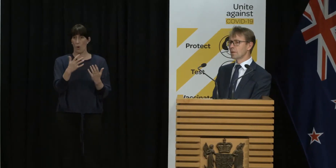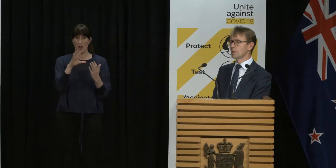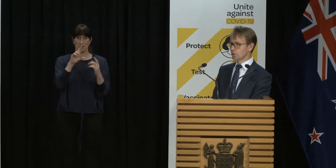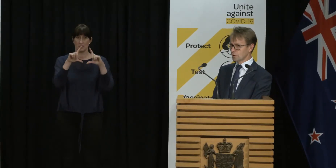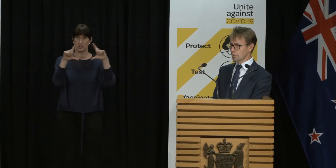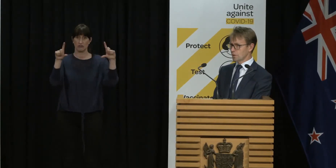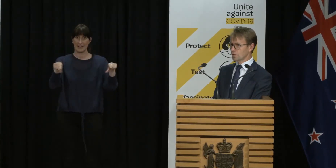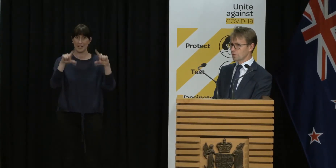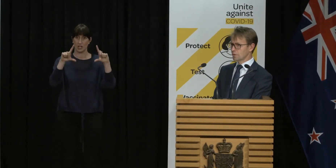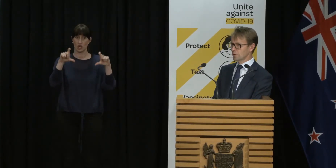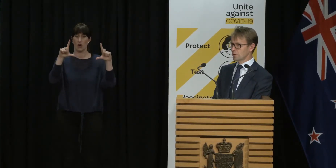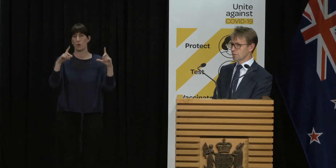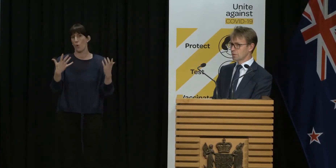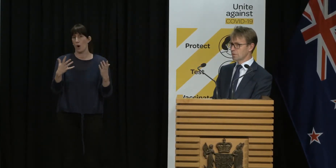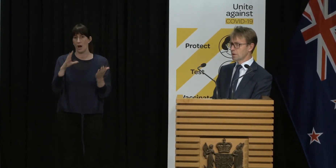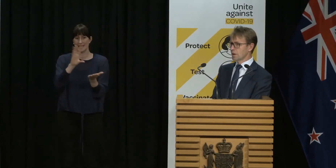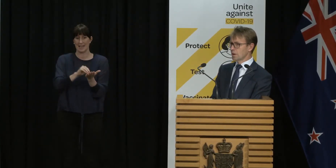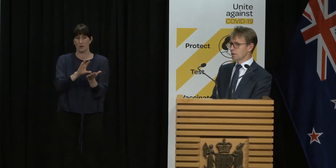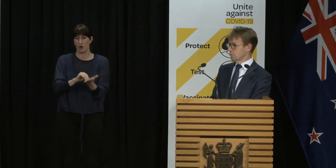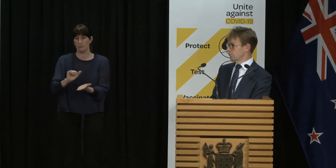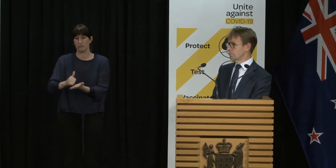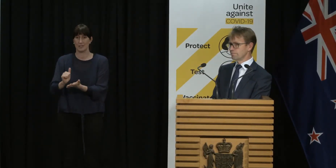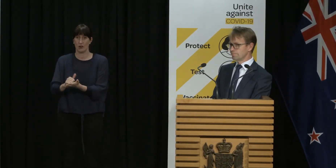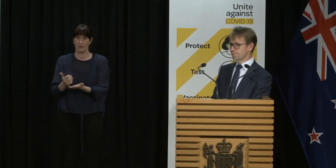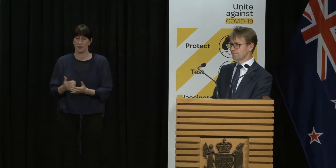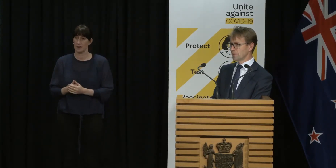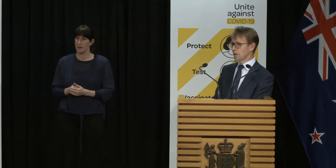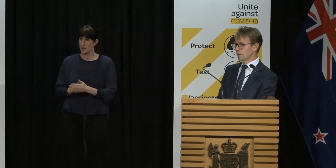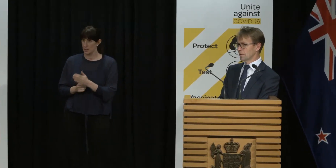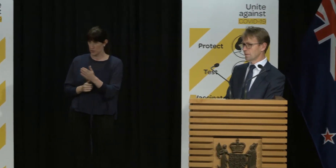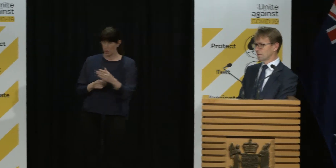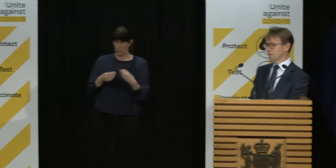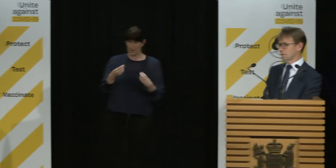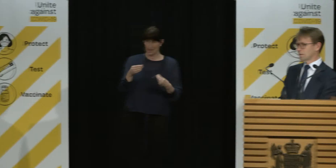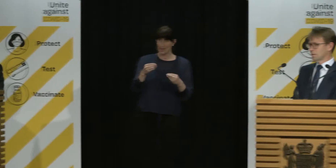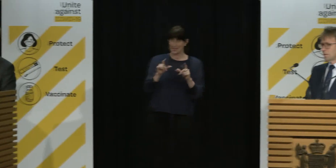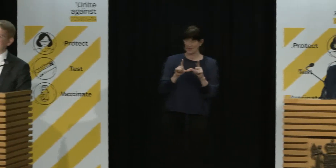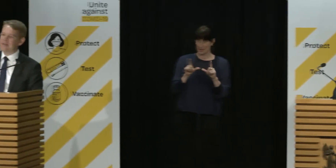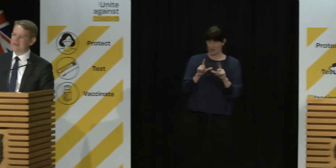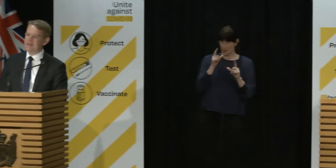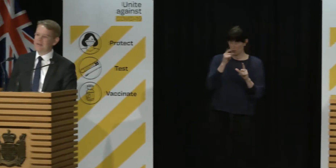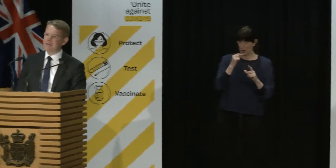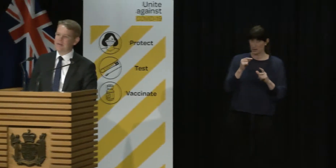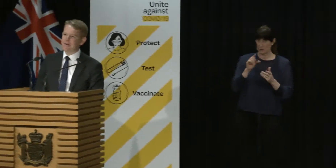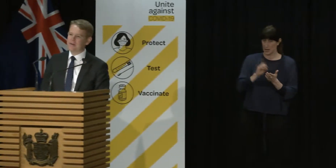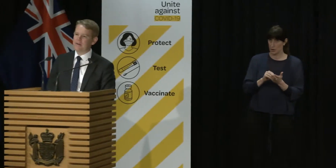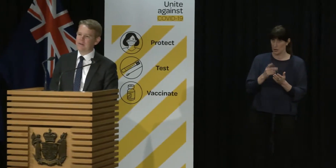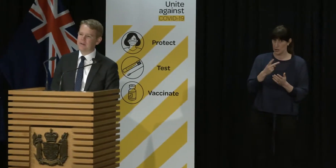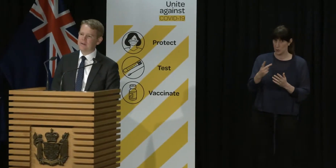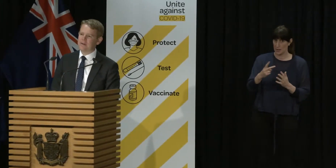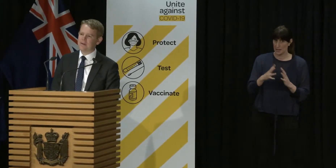code that will you will be able to download onto your phone or take a screenshot of print of. So it will create a digital